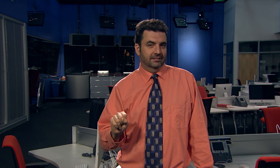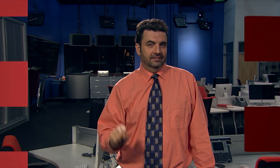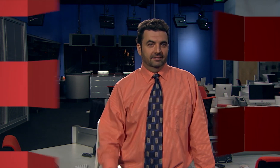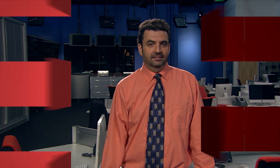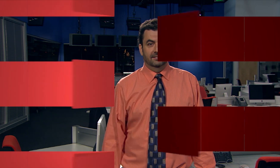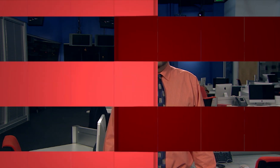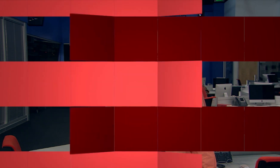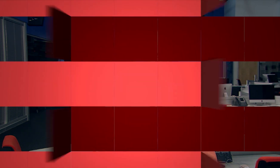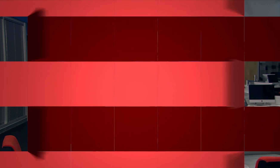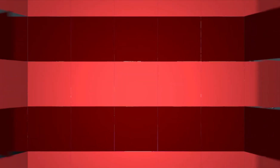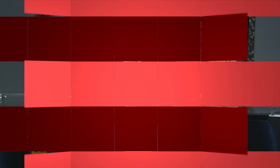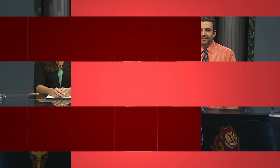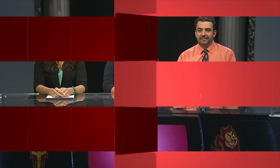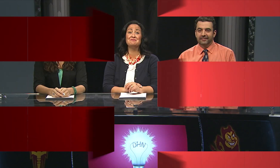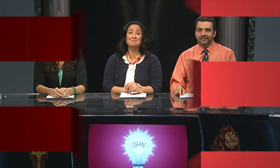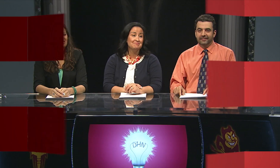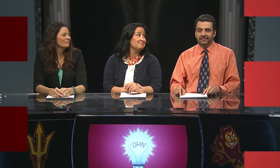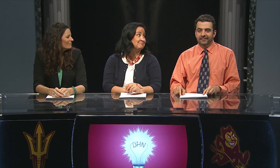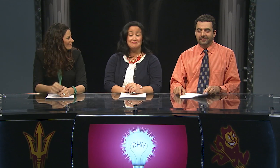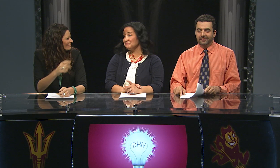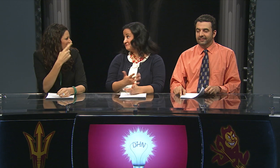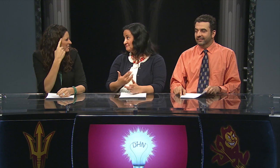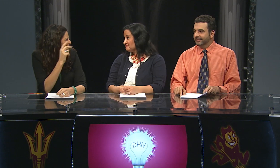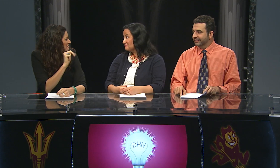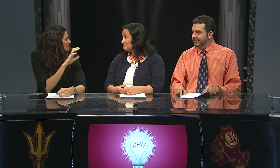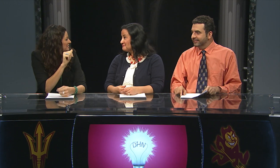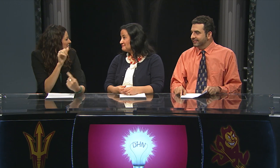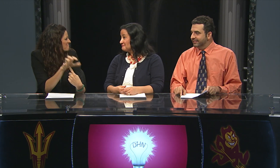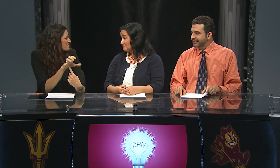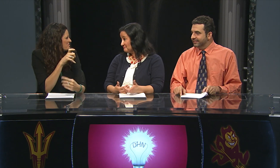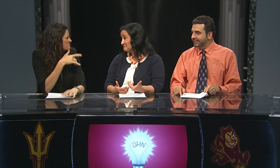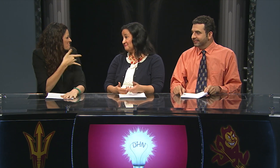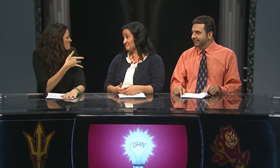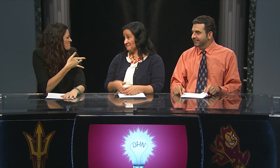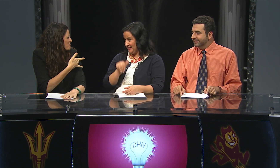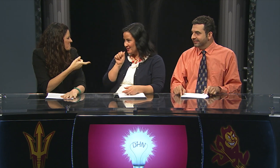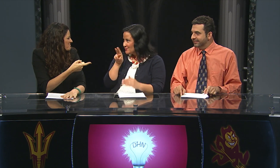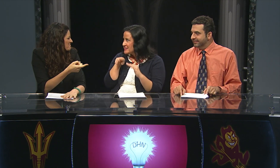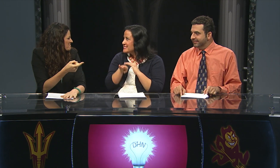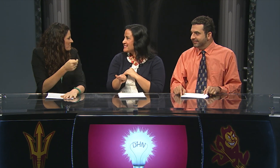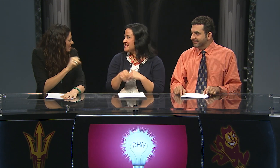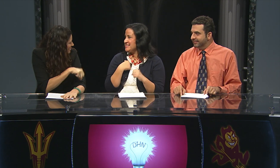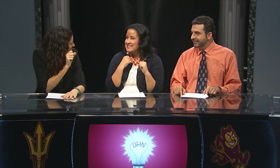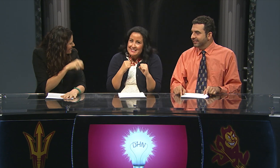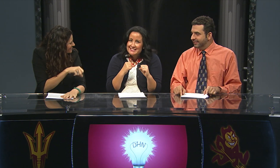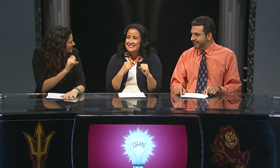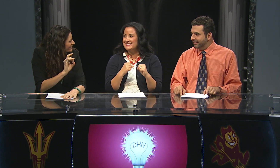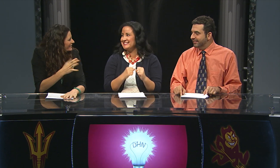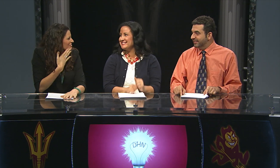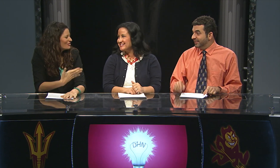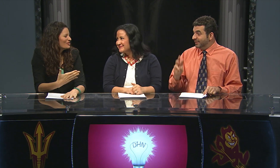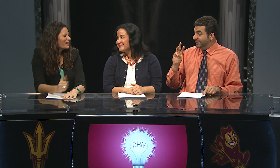WHO DO YOU THINK WILL WIN THE NCAA CHAMPIONSHIP? ASU! I'M GLAD THEY GOT IN